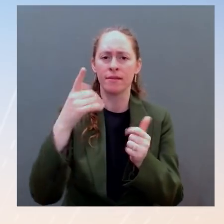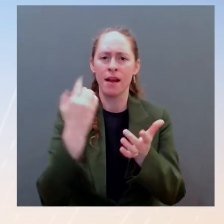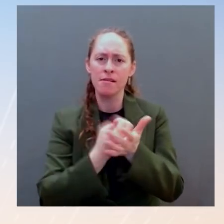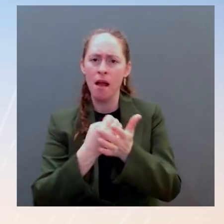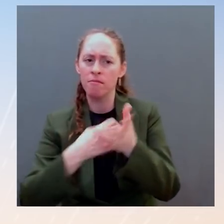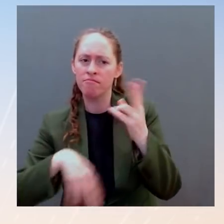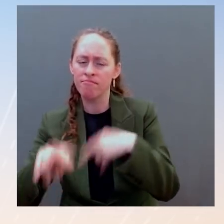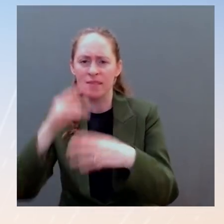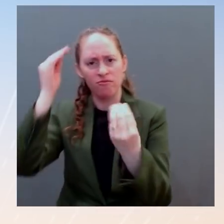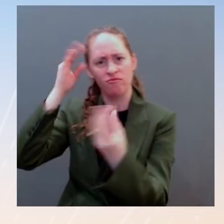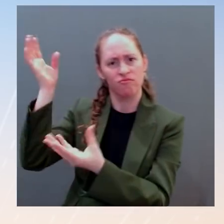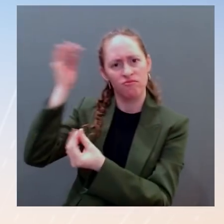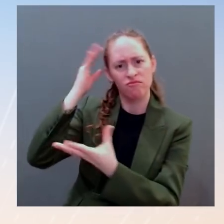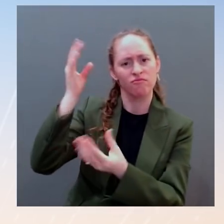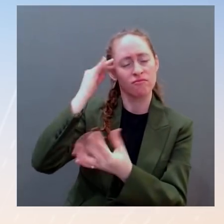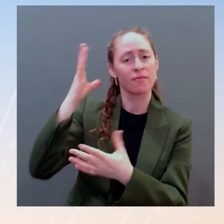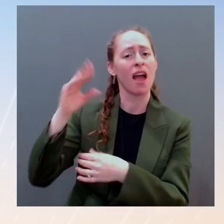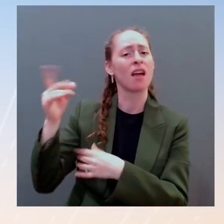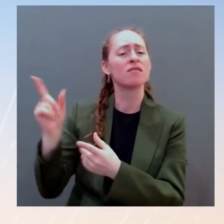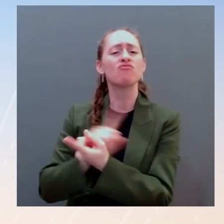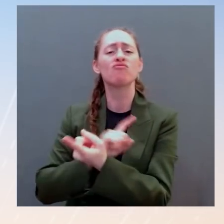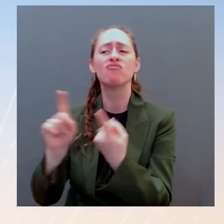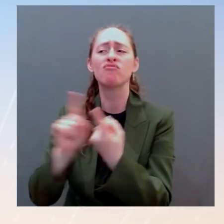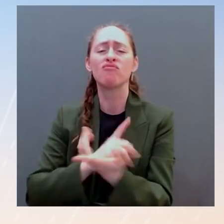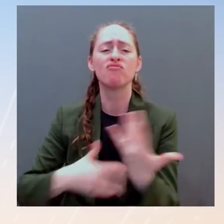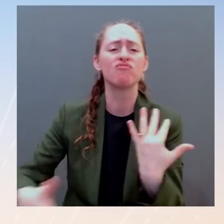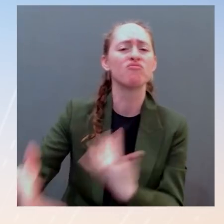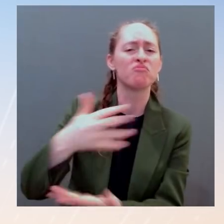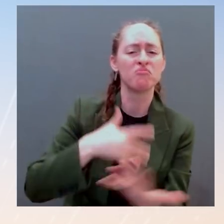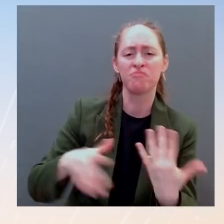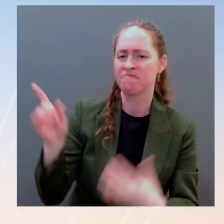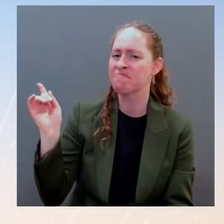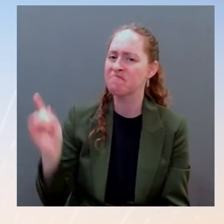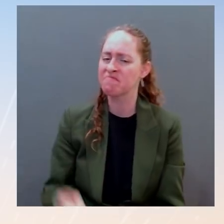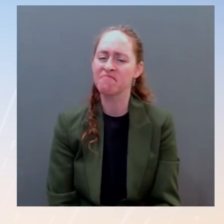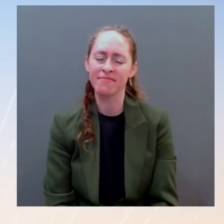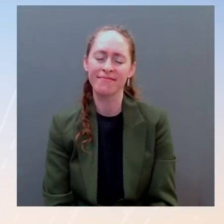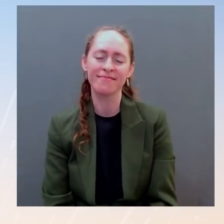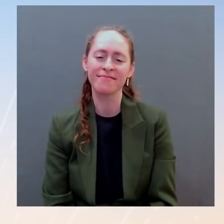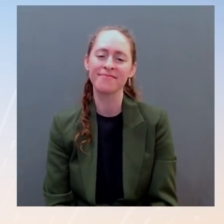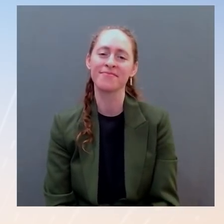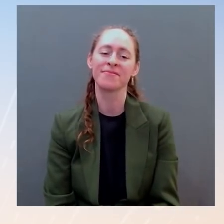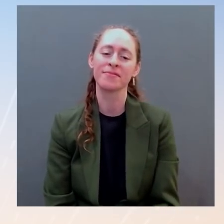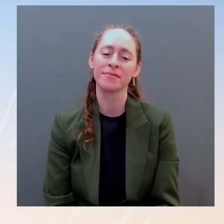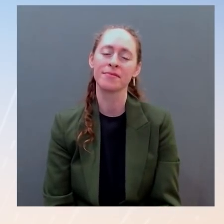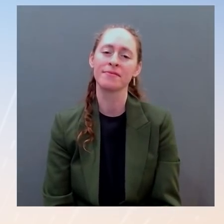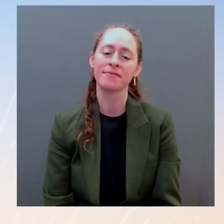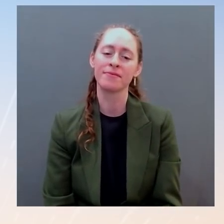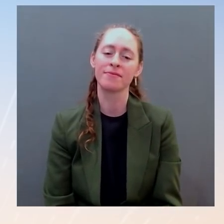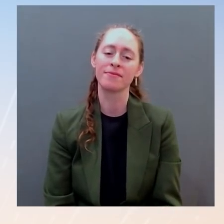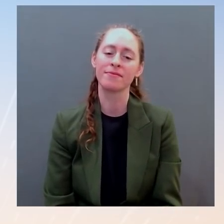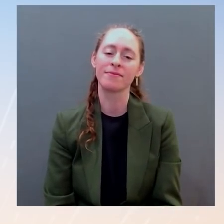The Press: Jen? Jen? >> Ms. Psaki: Go ahead. The Press: I have -- I have a question here about -- following the recent Palestinian terror attacks